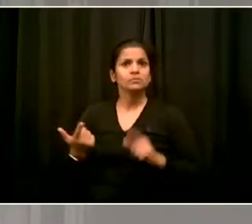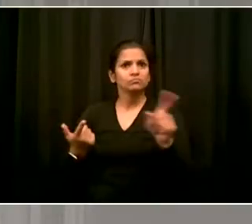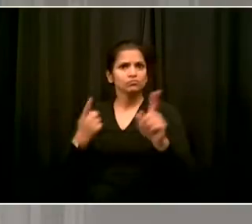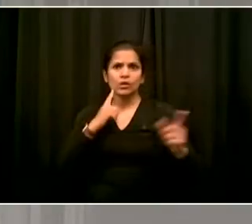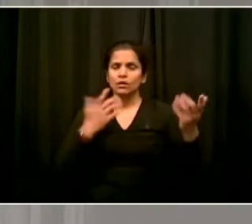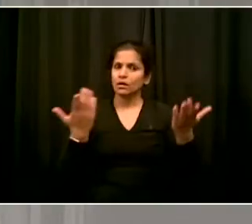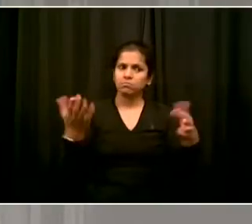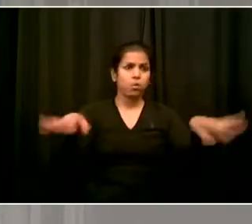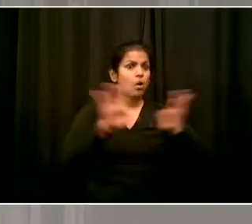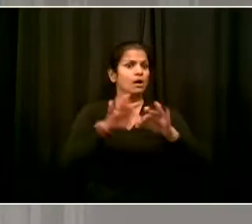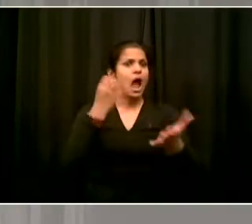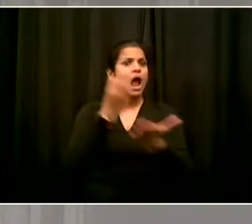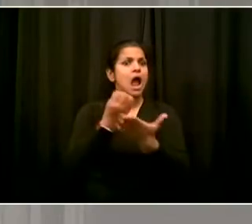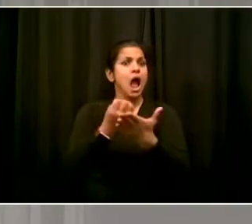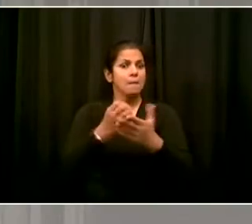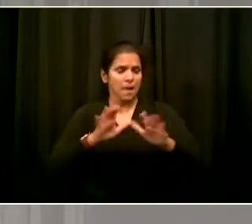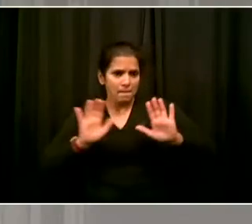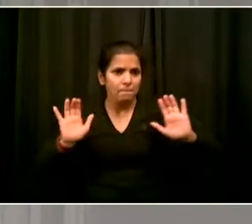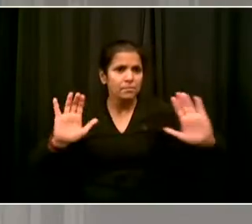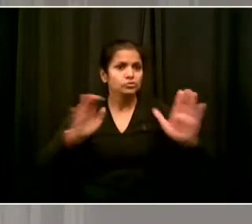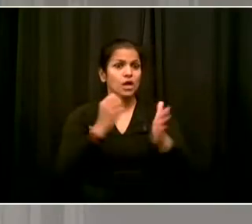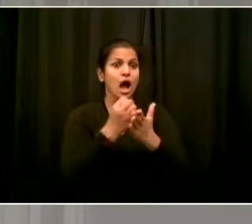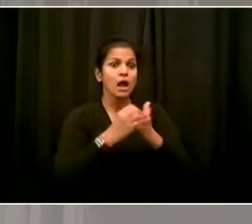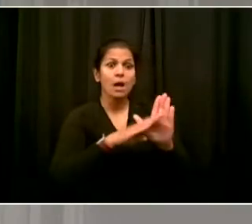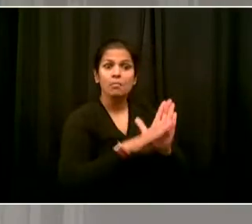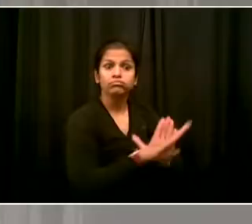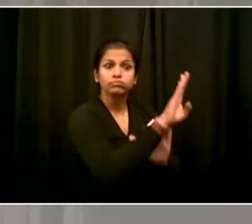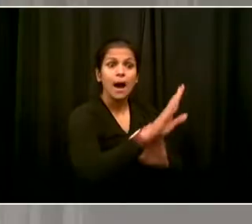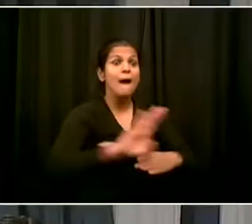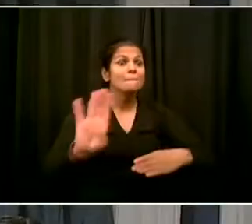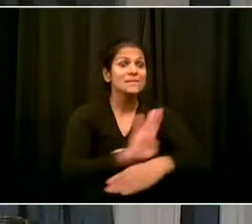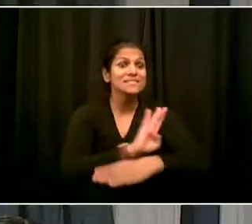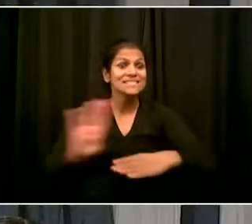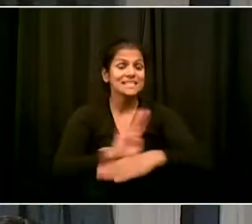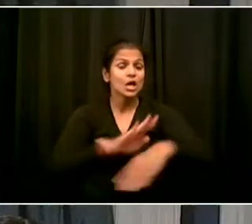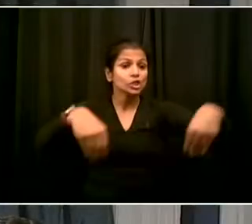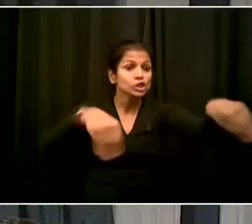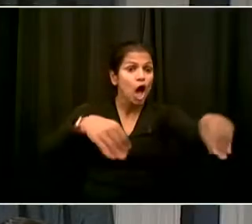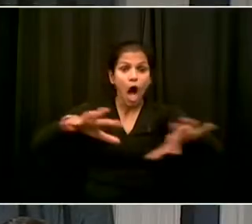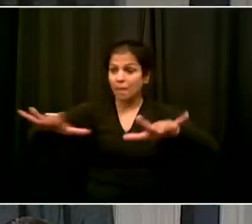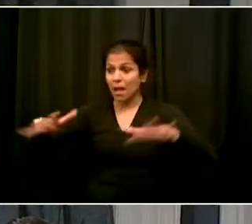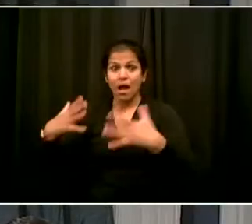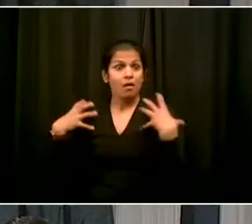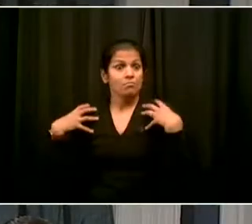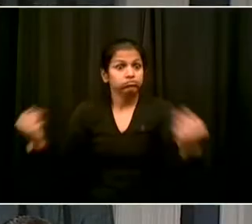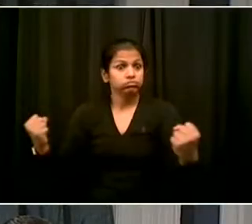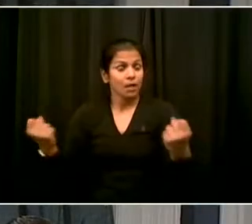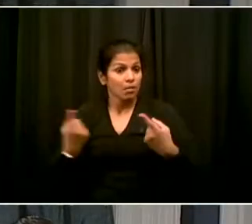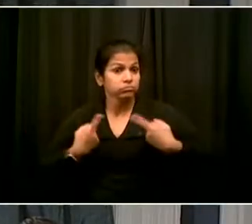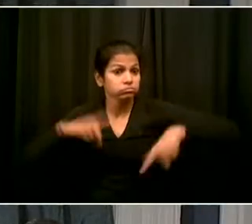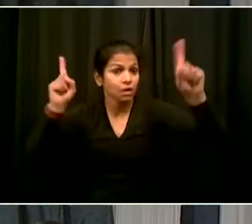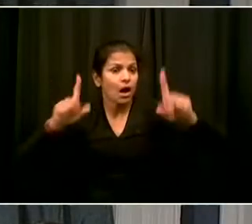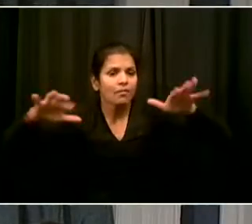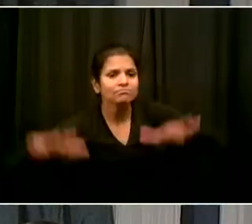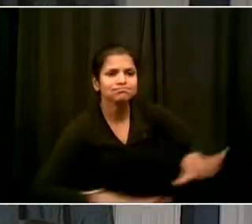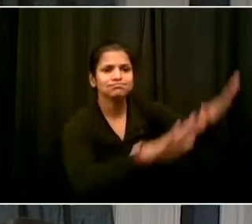ORGANIZATION ONES. TOGETHER T TEYH CAN SPUR ECONOMC DEVELOPMENT, BUILD A STRONGER WORK FORRE,C DAN MAKE NEW ORYK